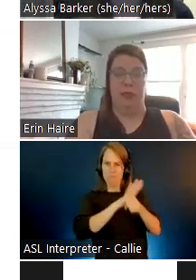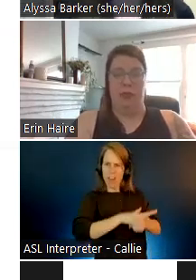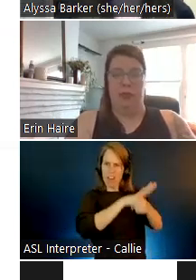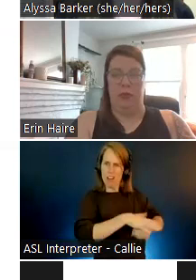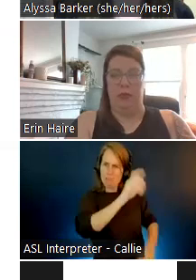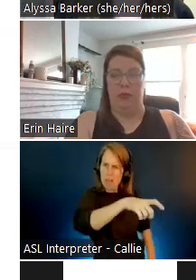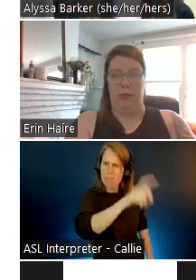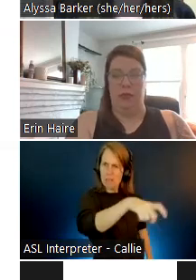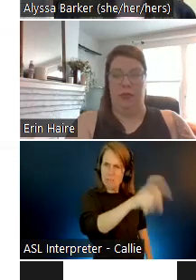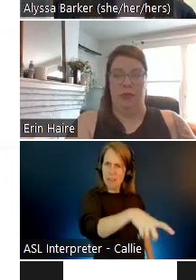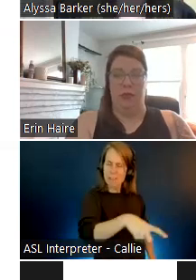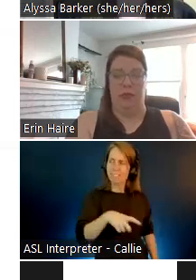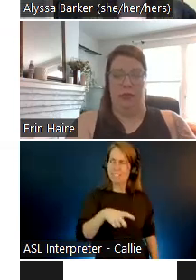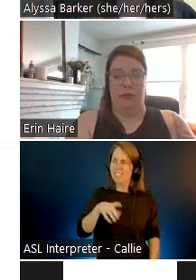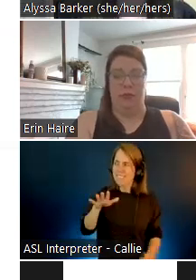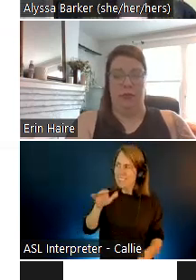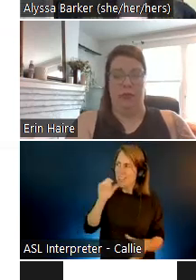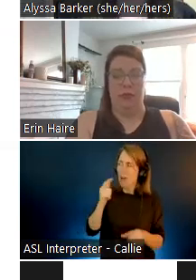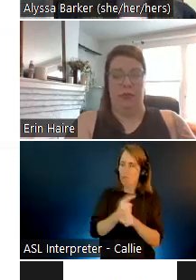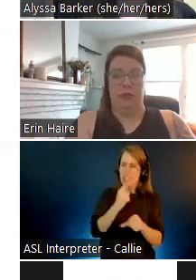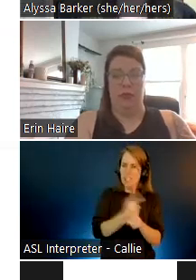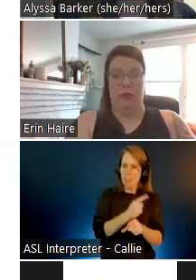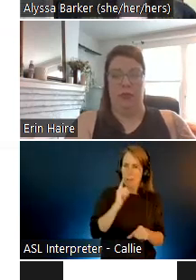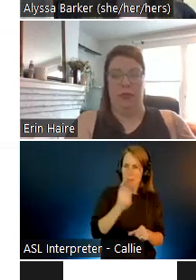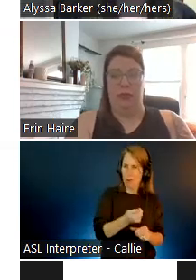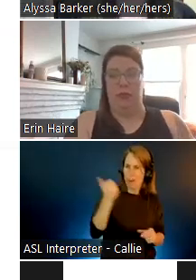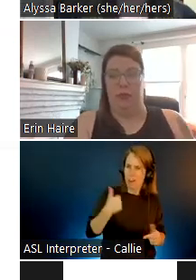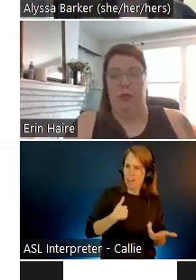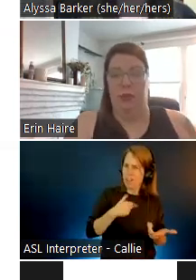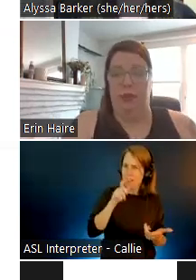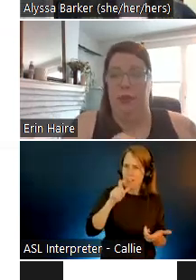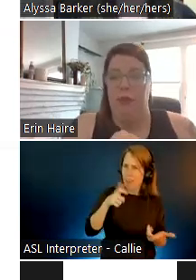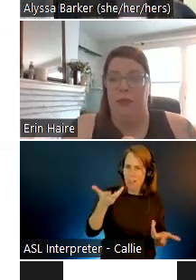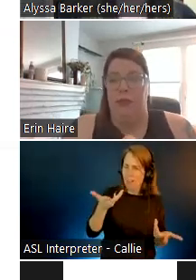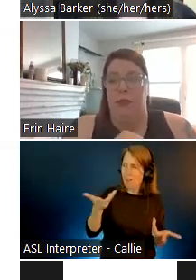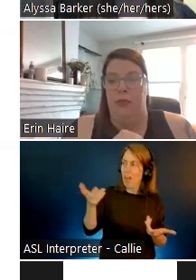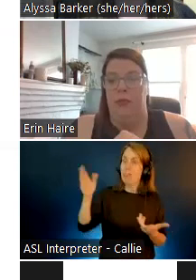be touching on that potential harassment um an intimidation section of the law as well um you